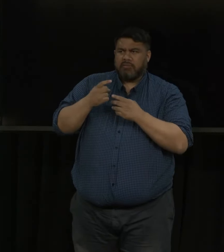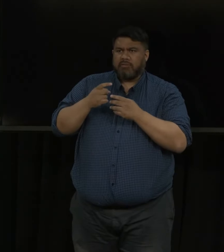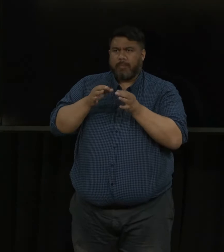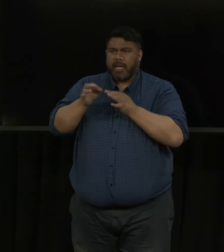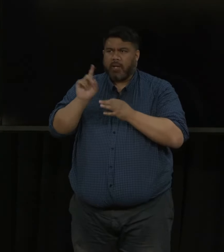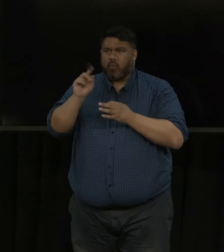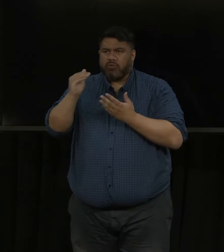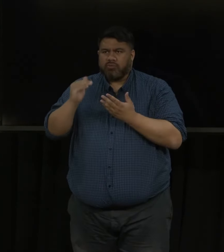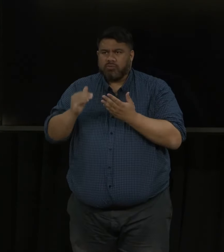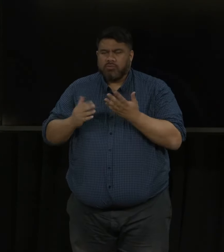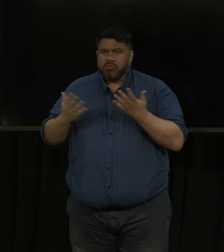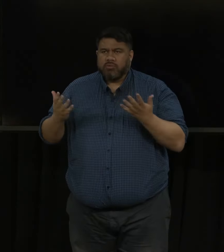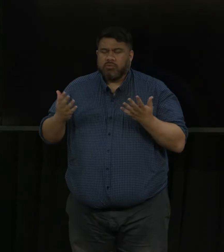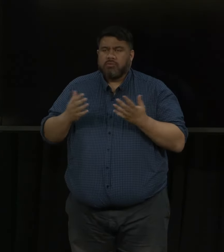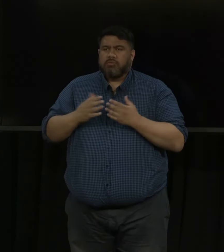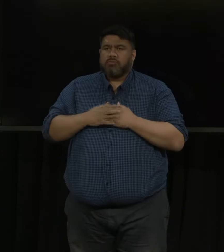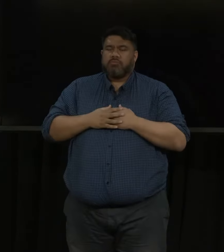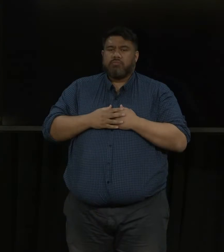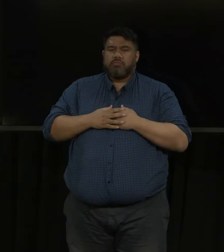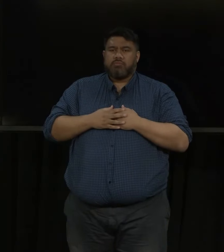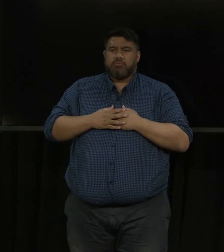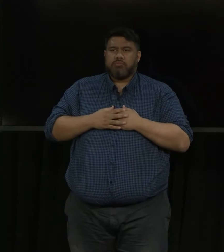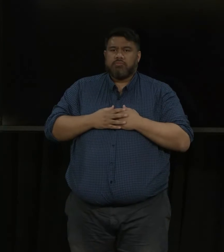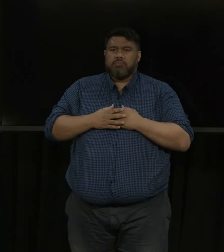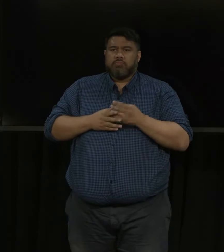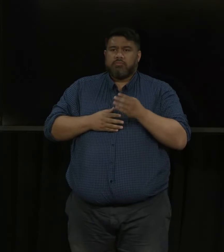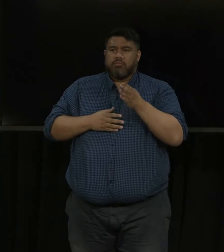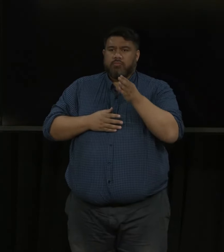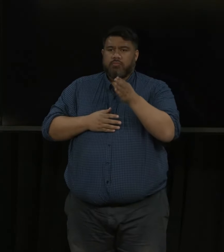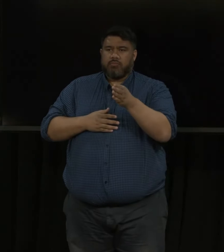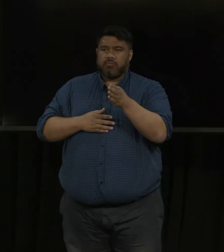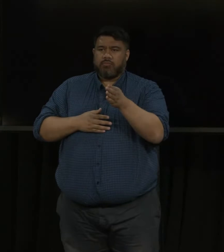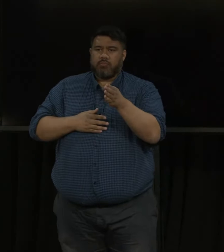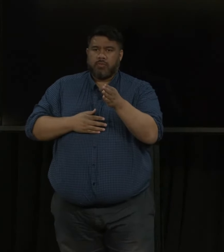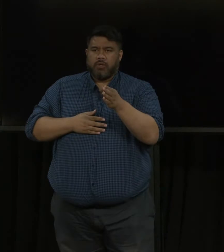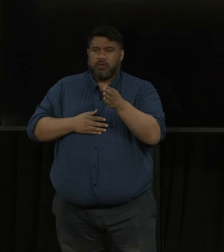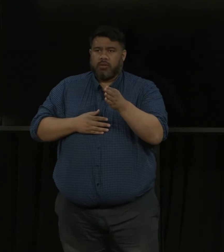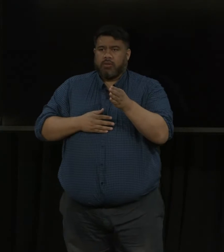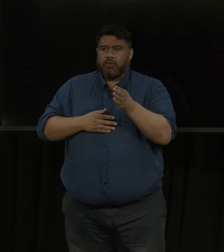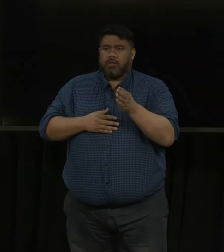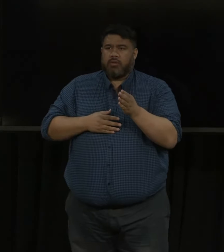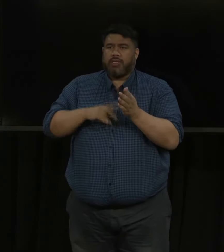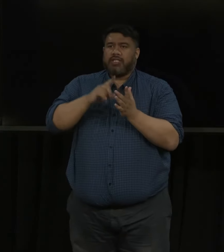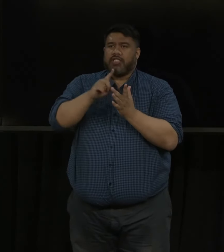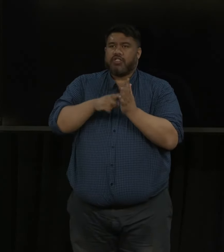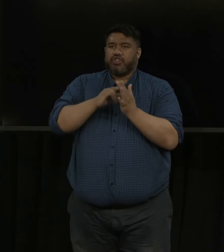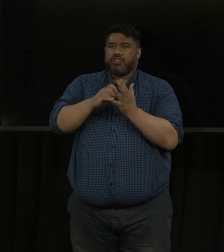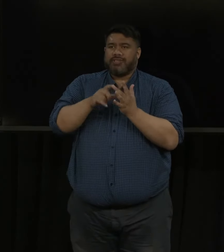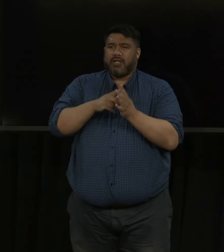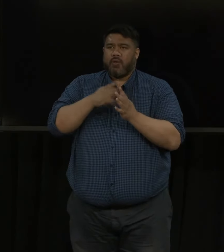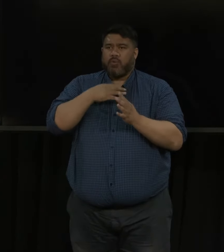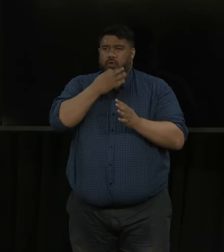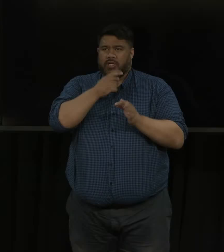I think people ask for both, often. They want to know it happening immediately and they do want to know what the future